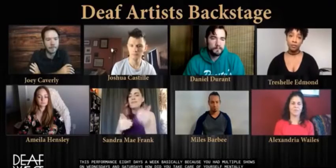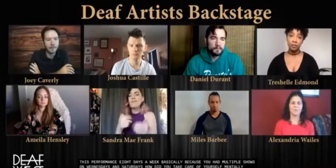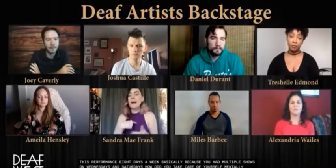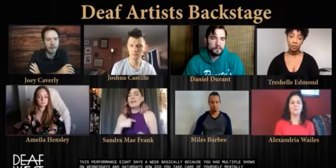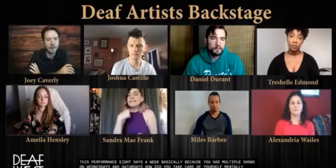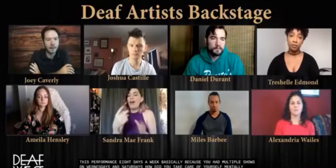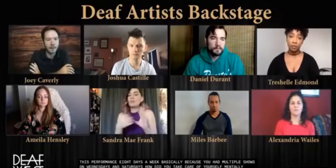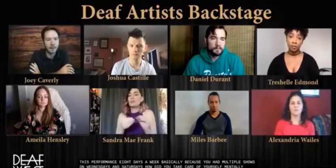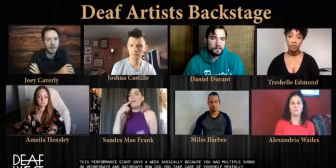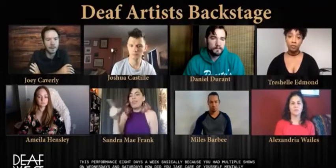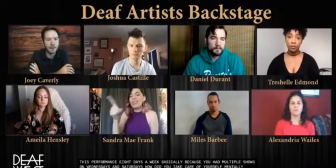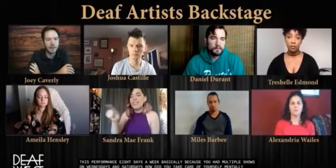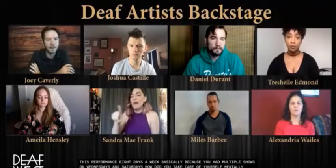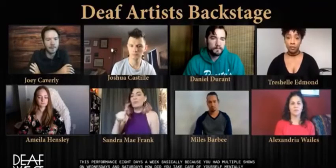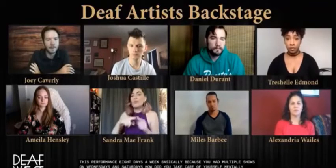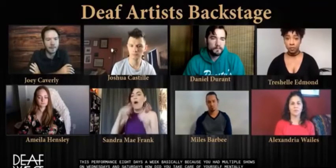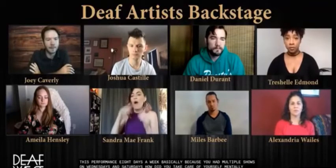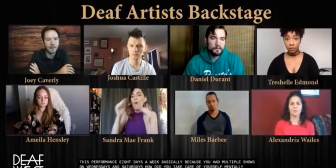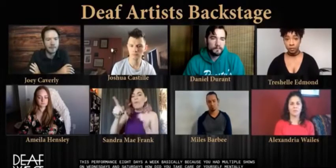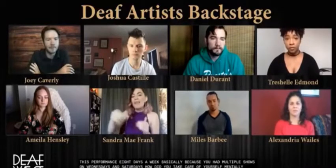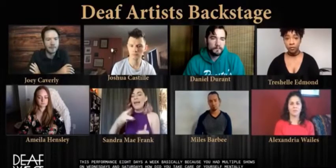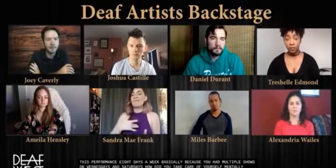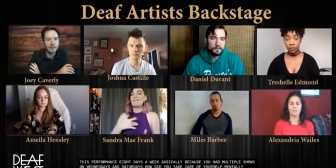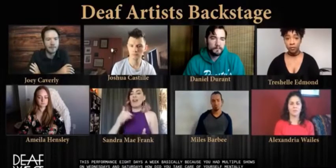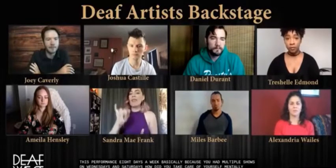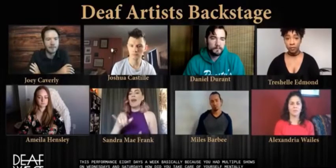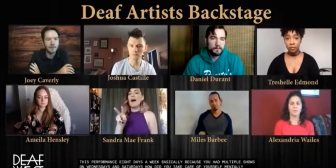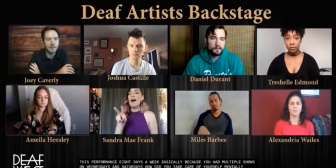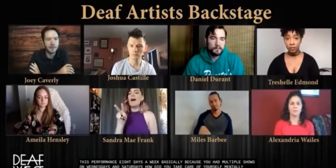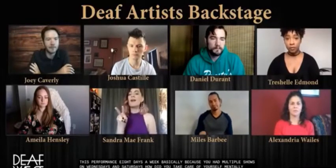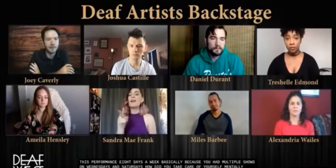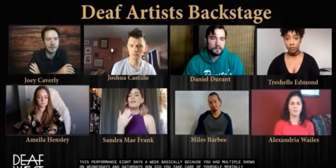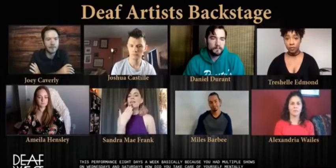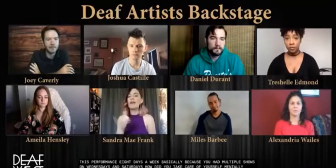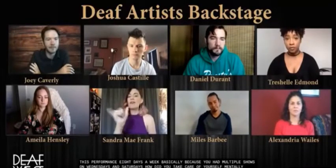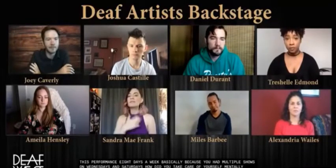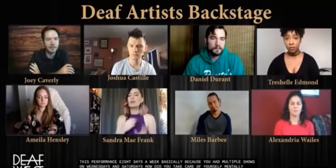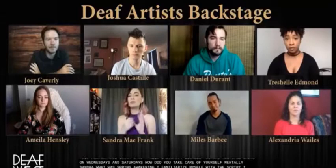What were my needs for myself? What we're Wendla is needs for her in the show?